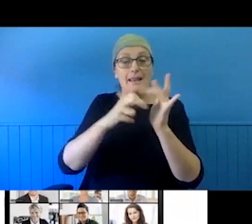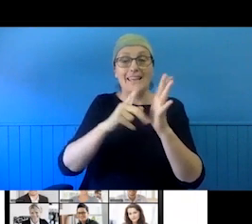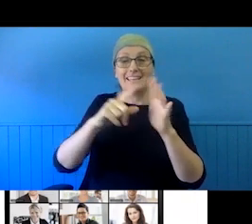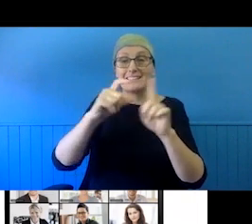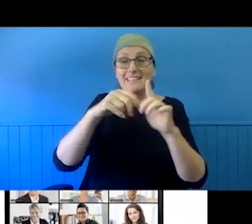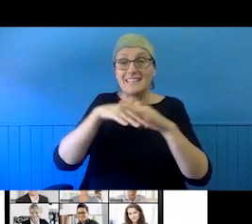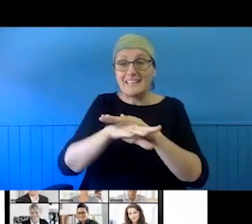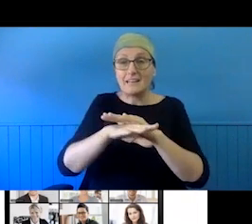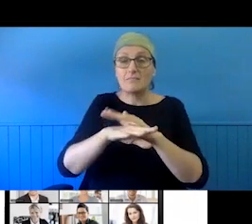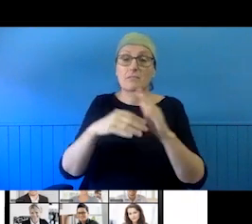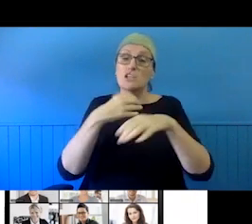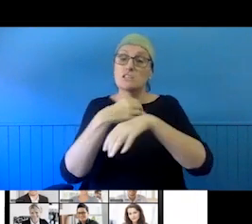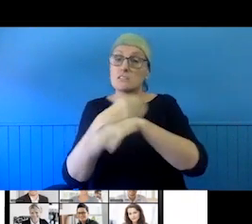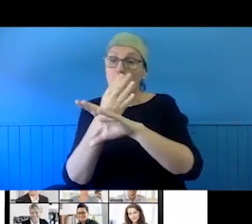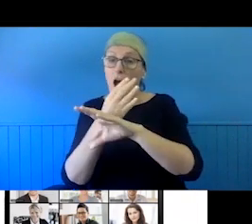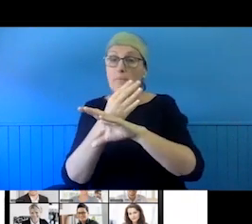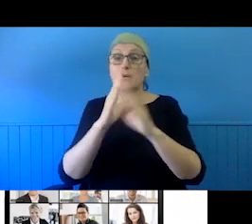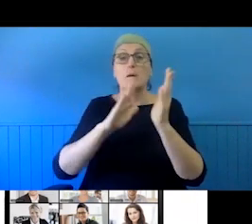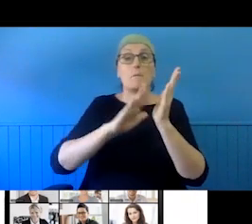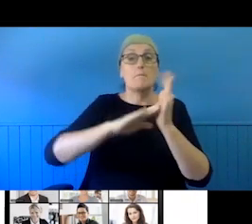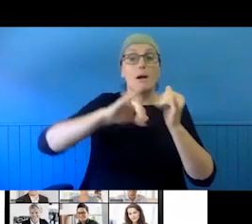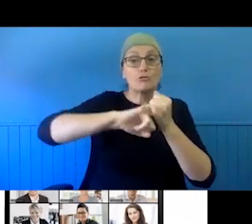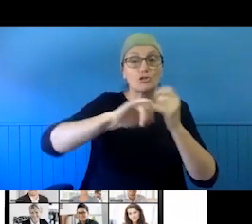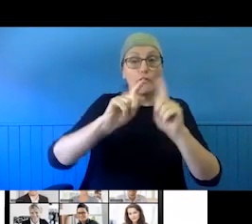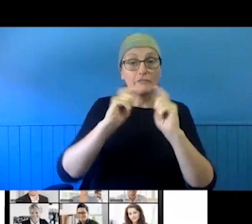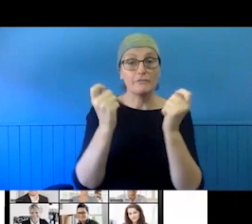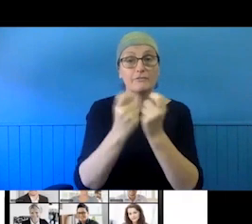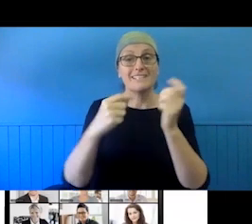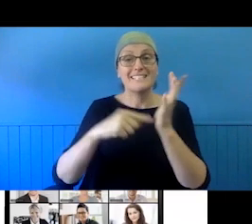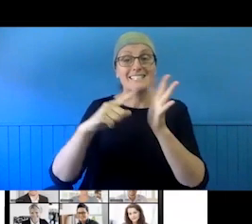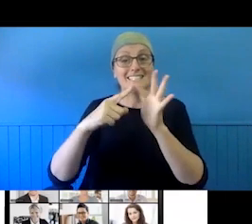are now doing in lockdown. But they're slightly less focused on